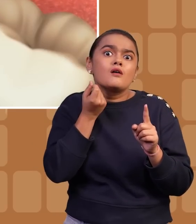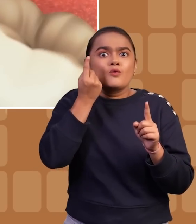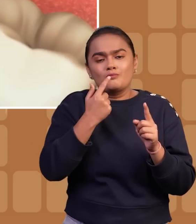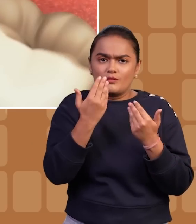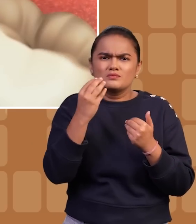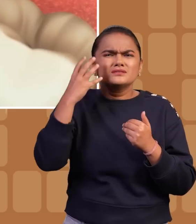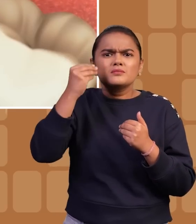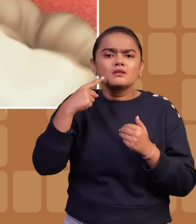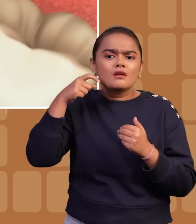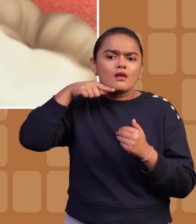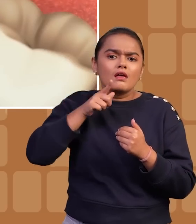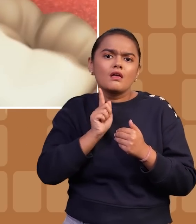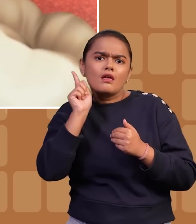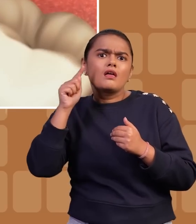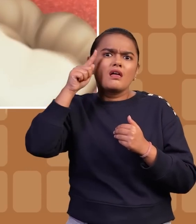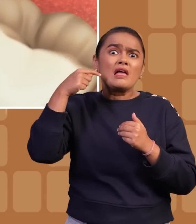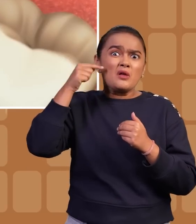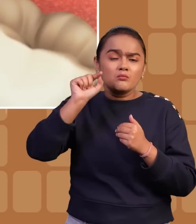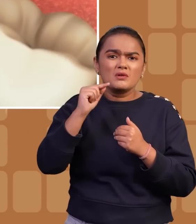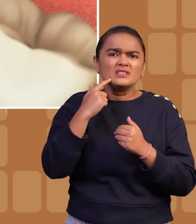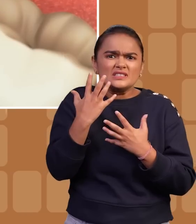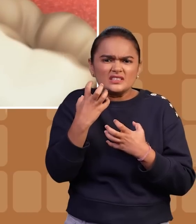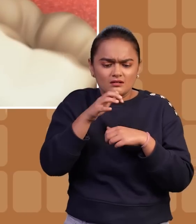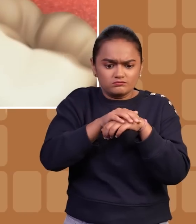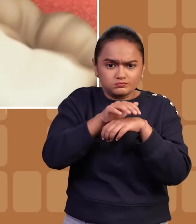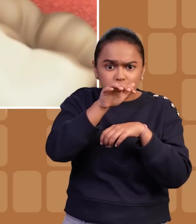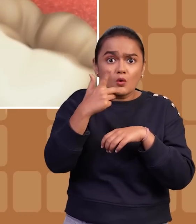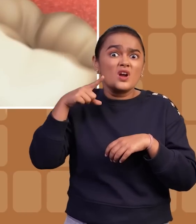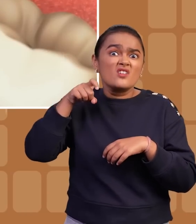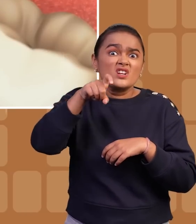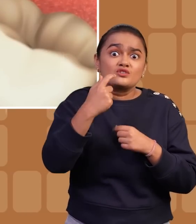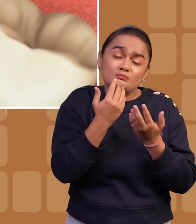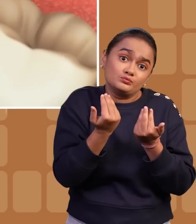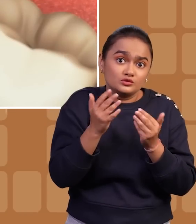Sometimes, they don’t come in the correct position, causing pain, swelling or infection.